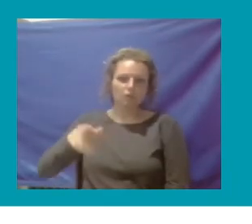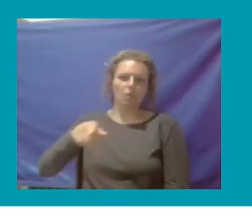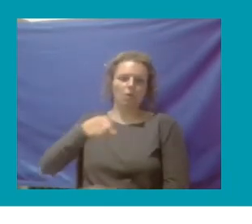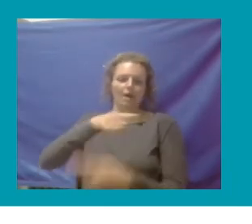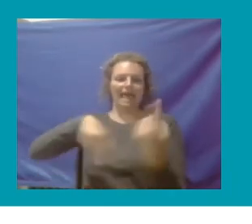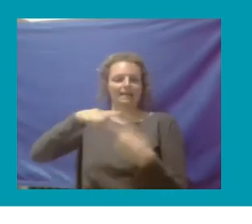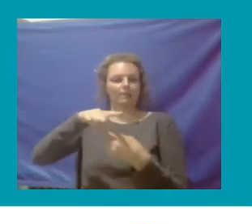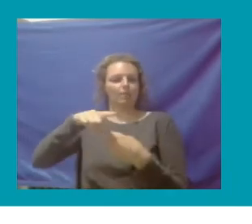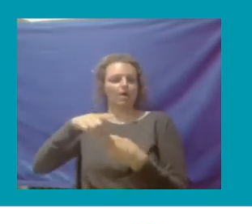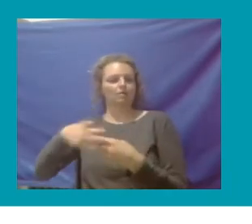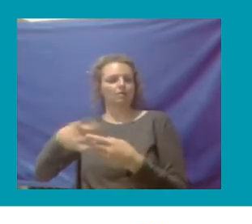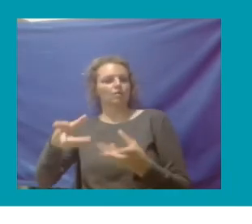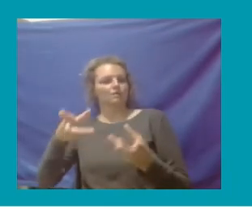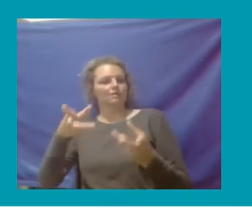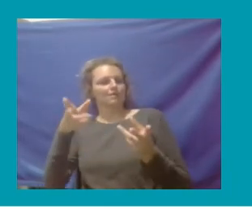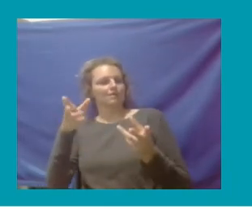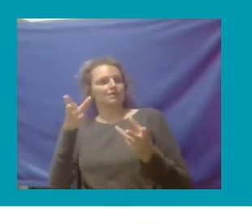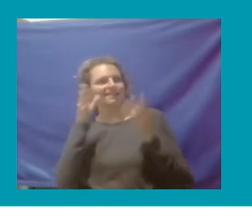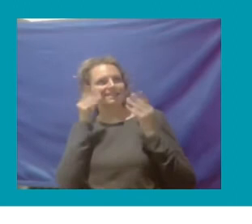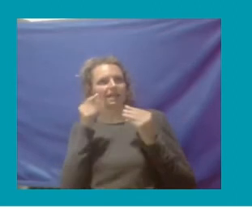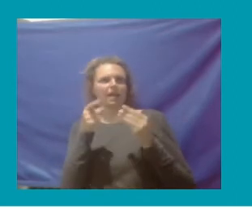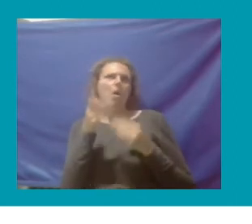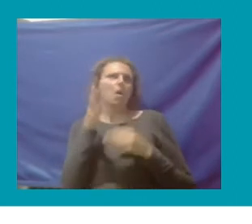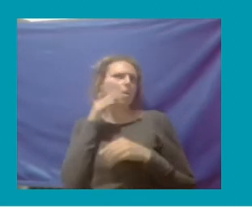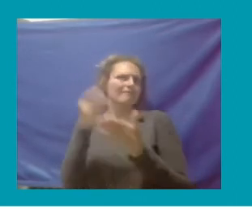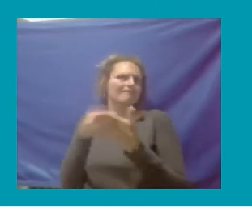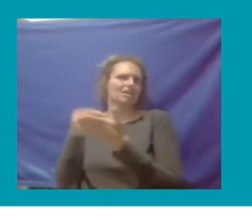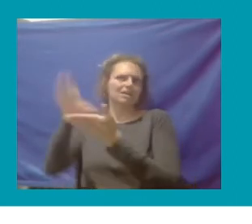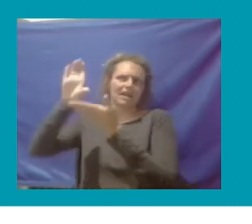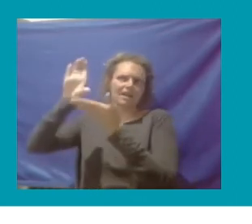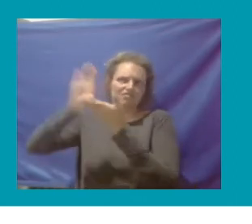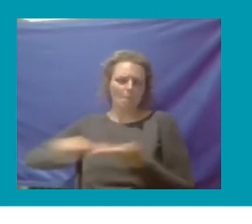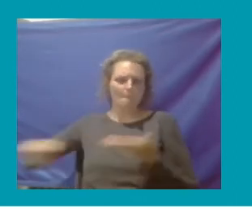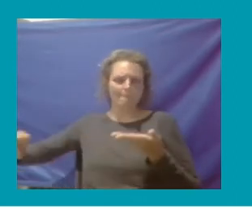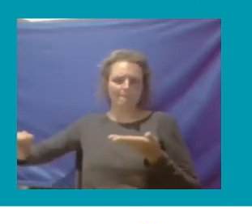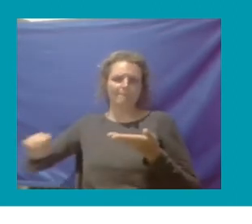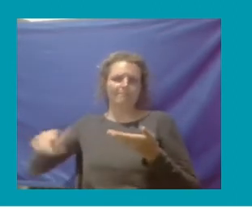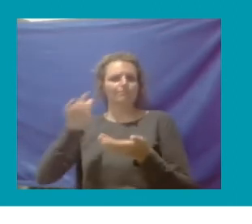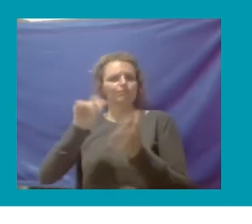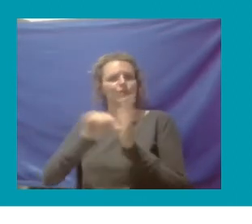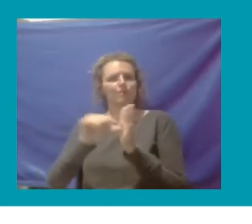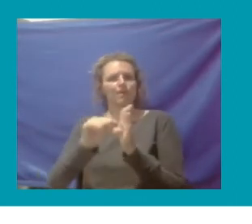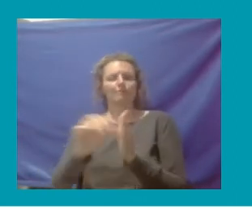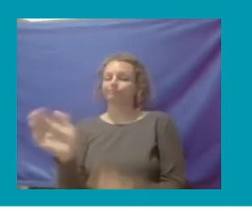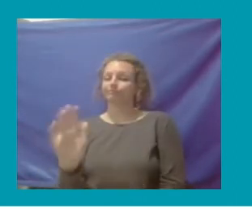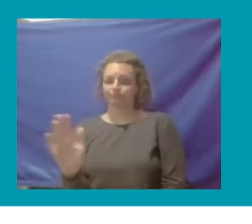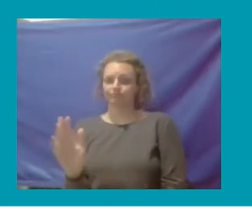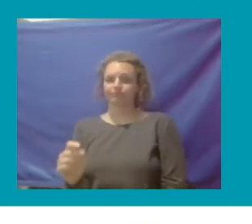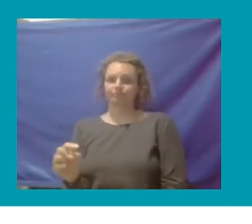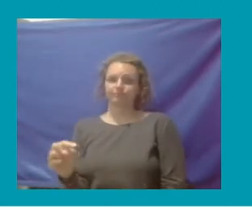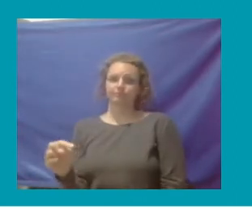we've got some funding, but when that runs out, what happens? Obviously if we get the next round of funding, will be able to offer even more services